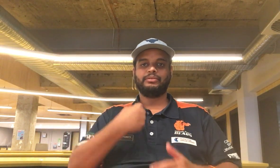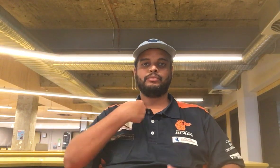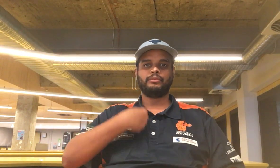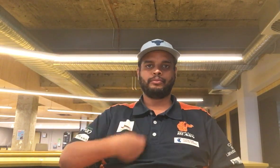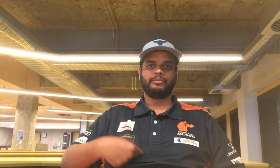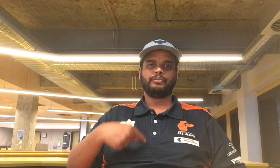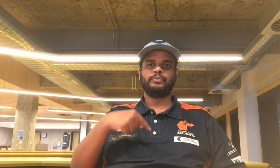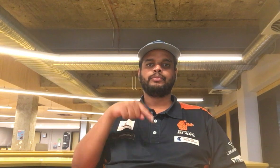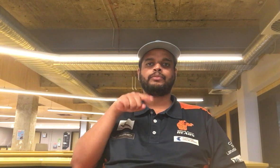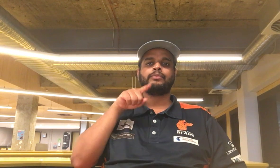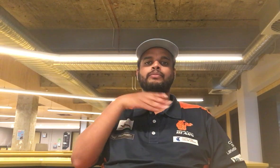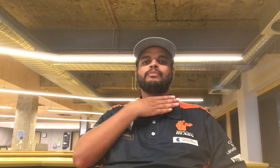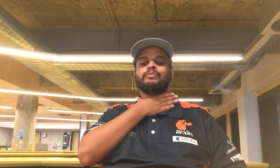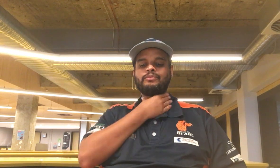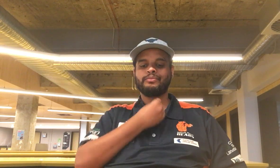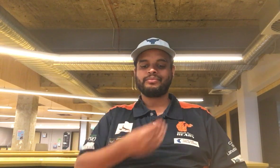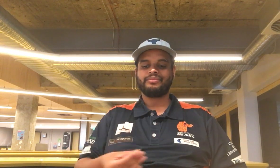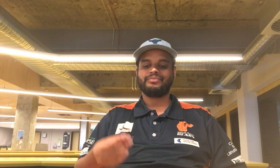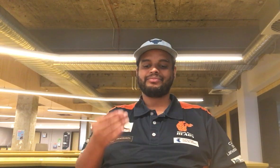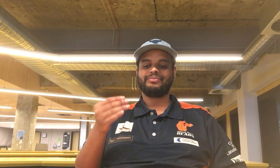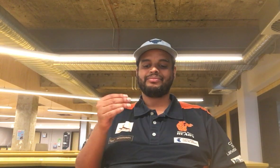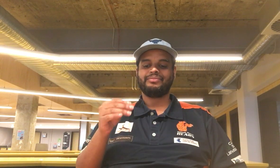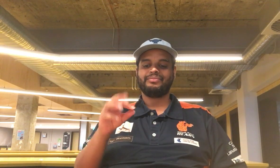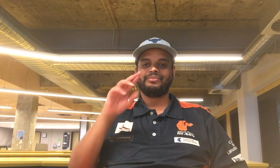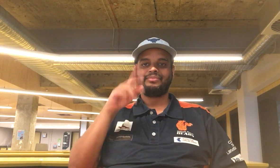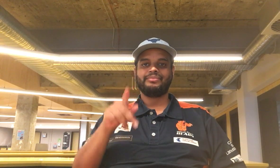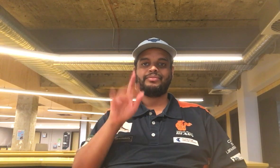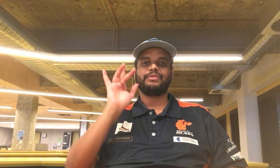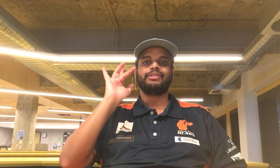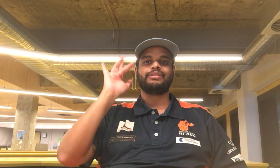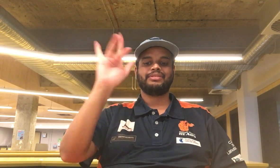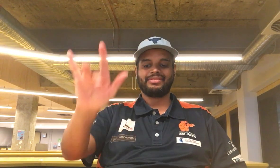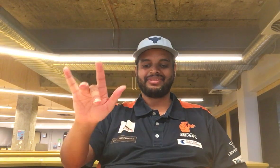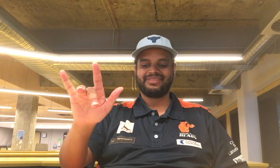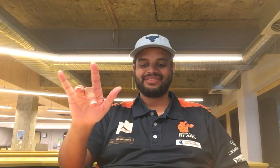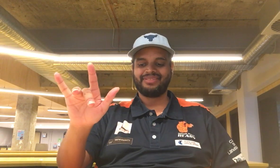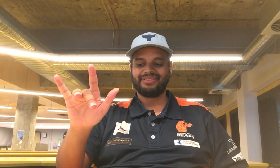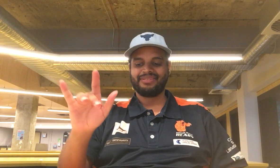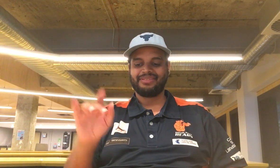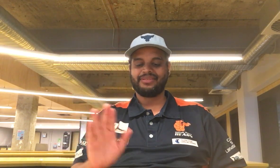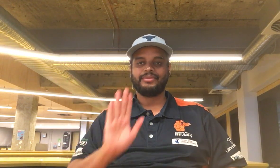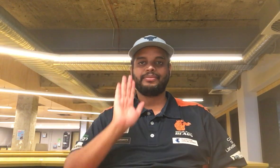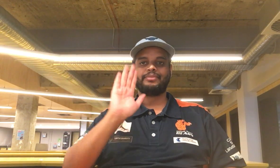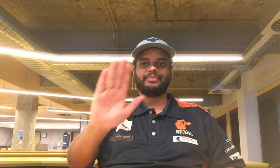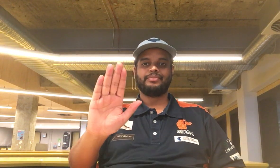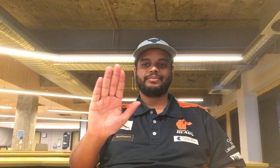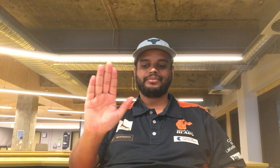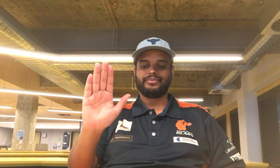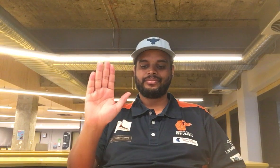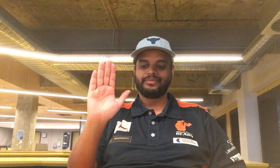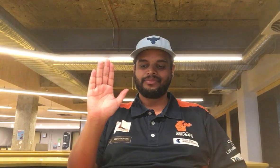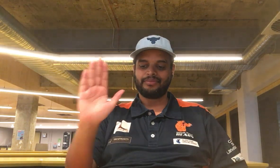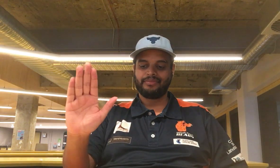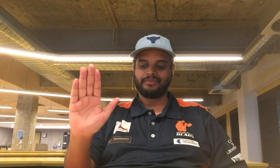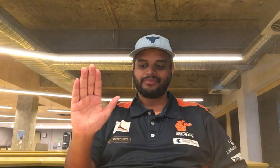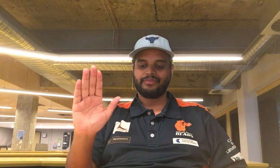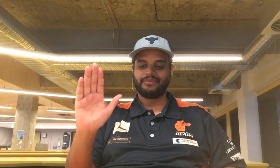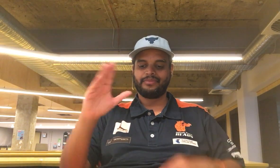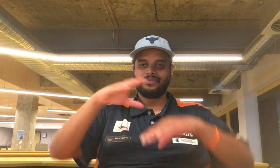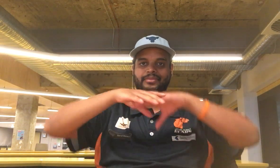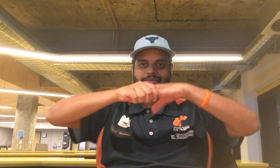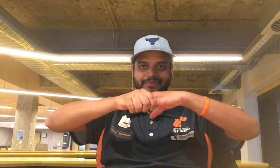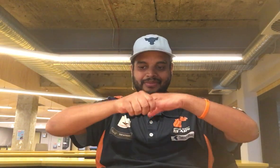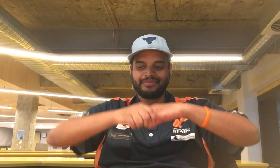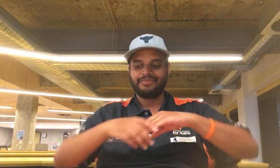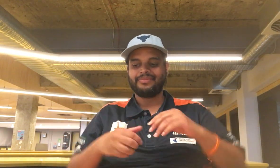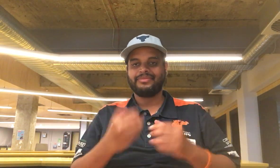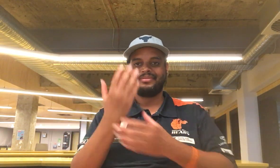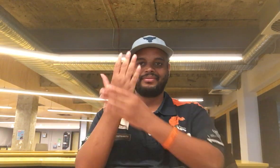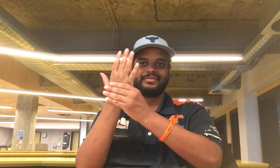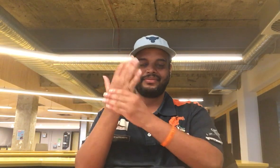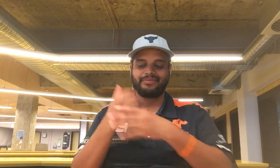I Wishes for Touch your Hand Holding ..